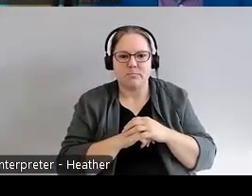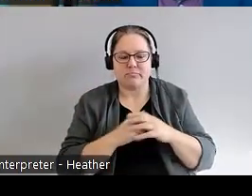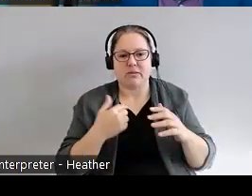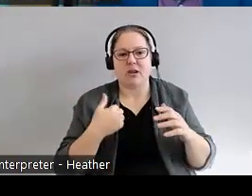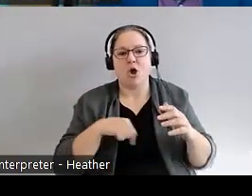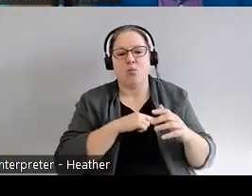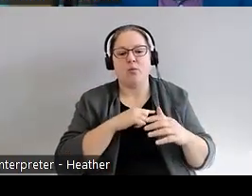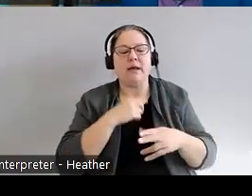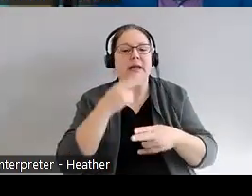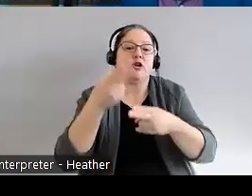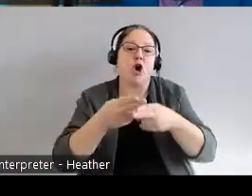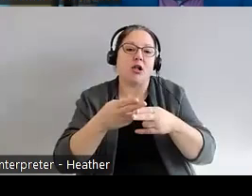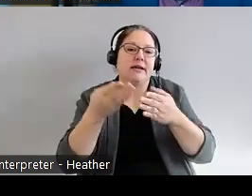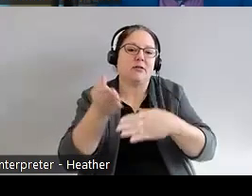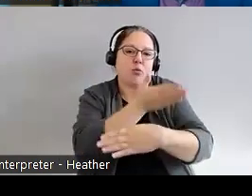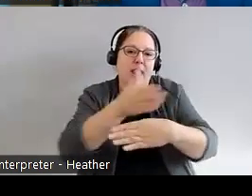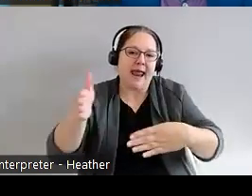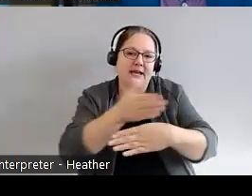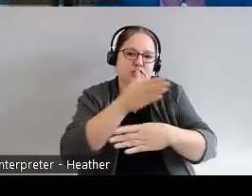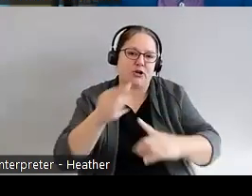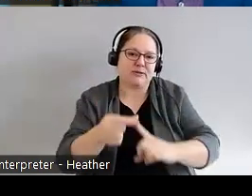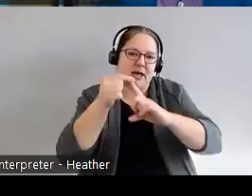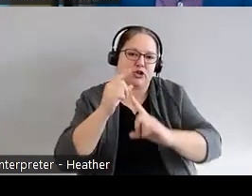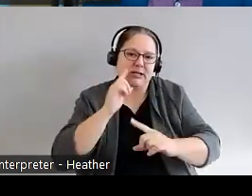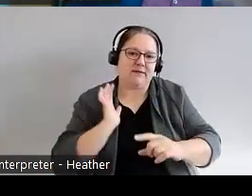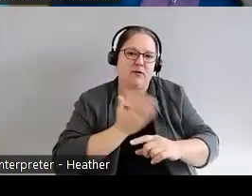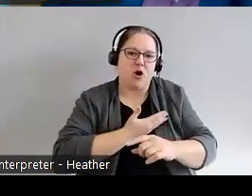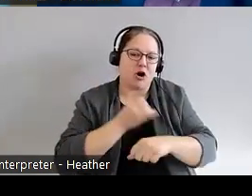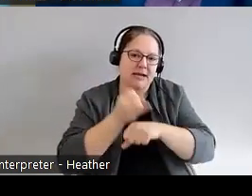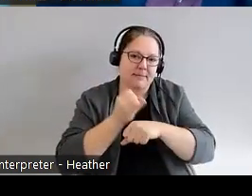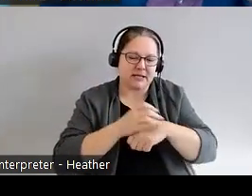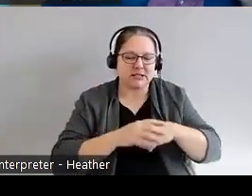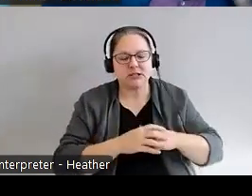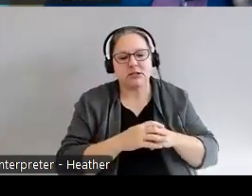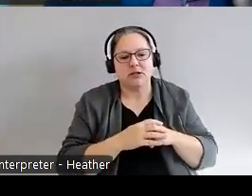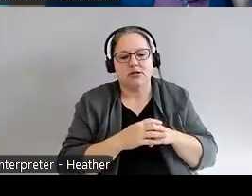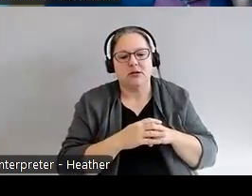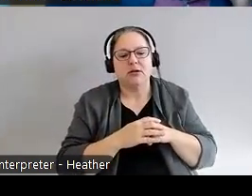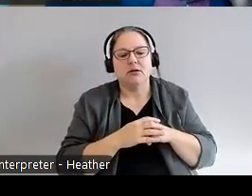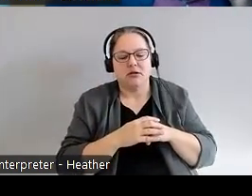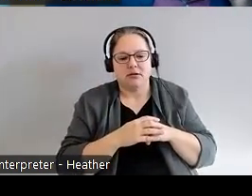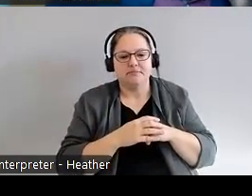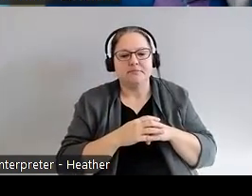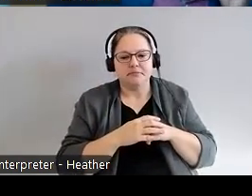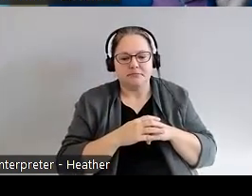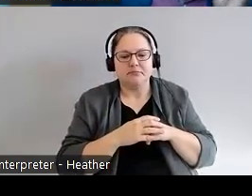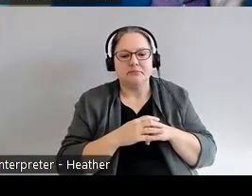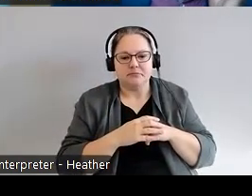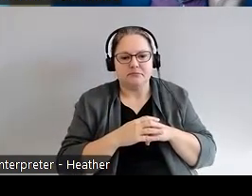a range of specialty um quite a bit. um we started to uh like we've been experiencing the